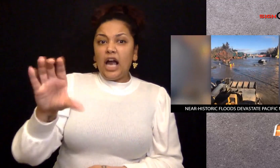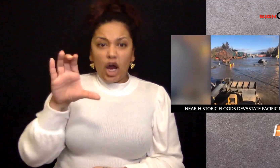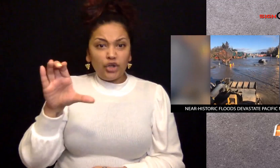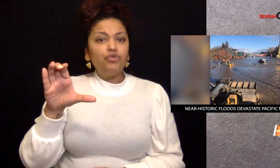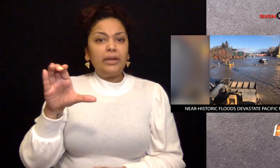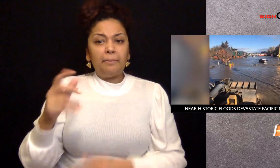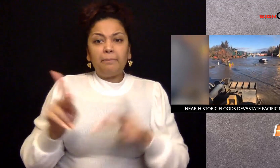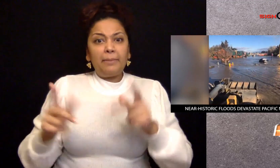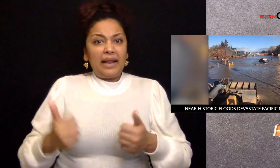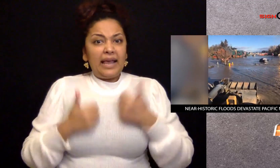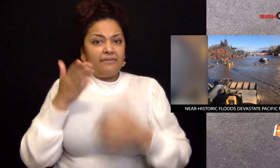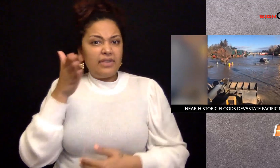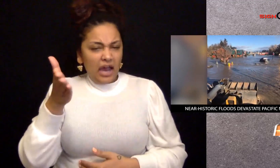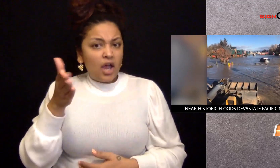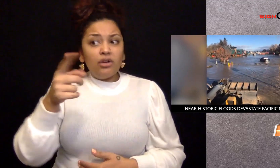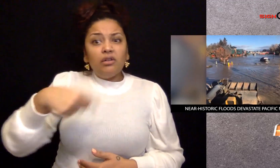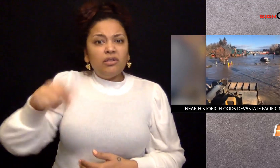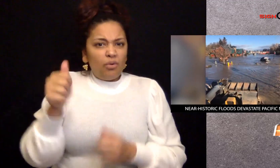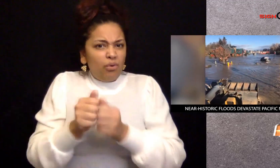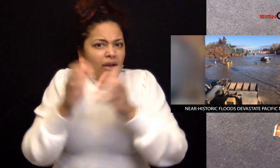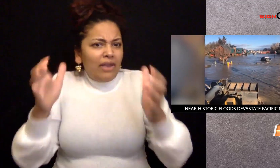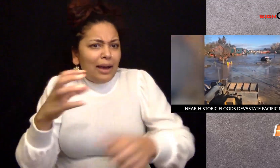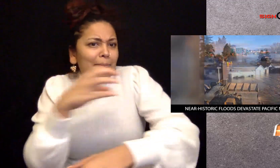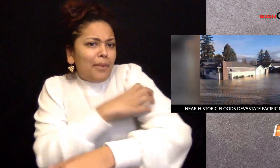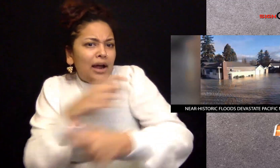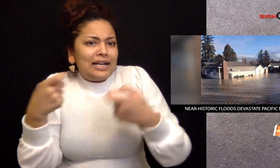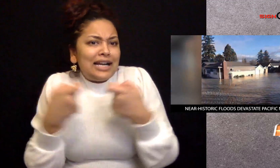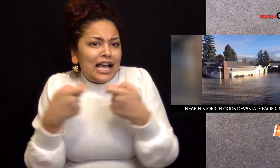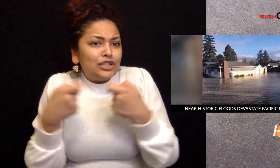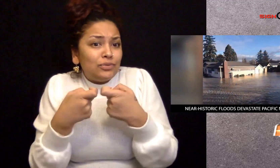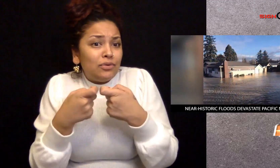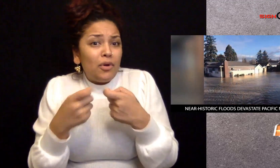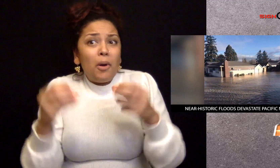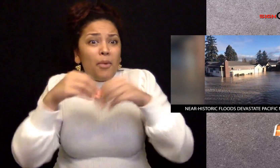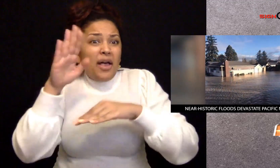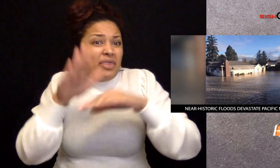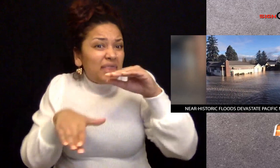according to the mayor of Sumas all of it 1600 residents have been without power for